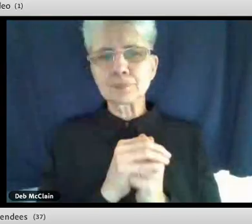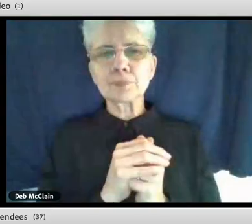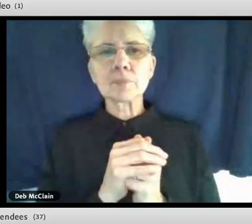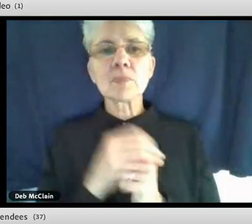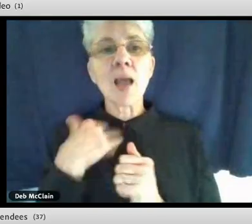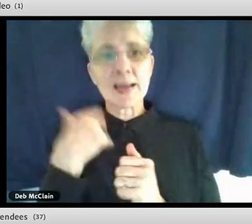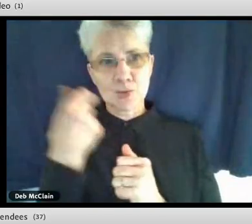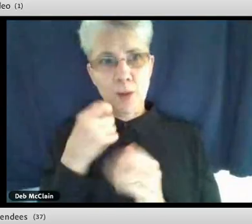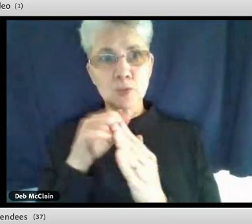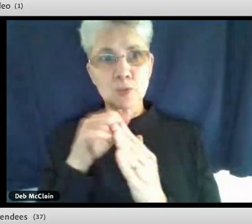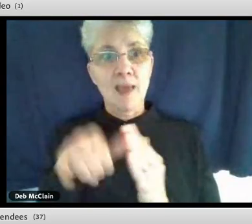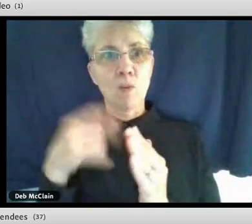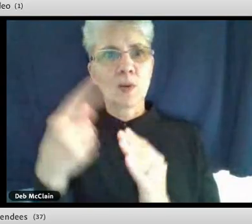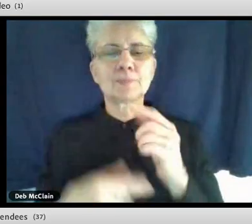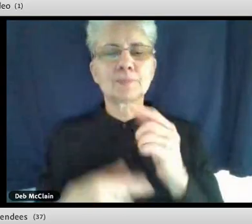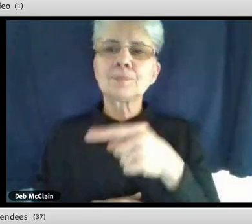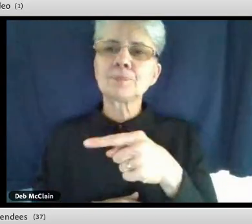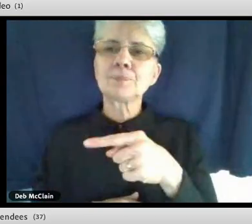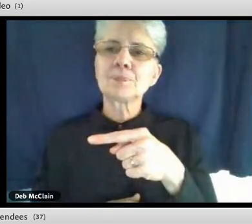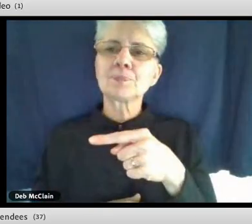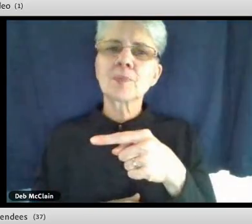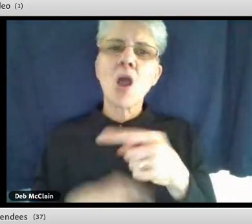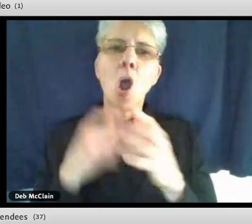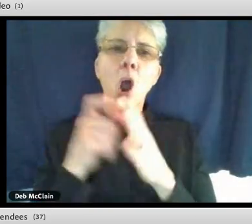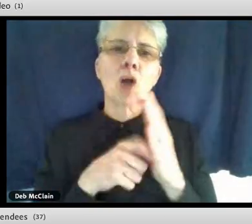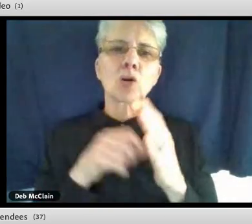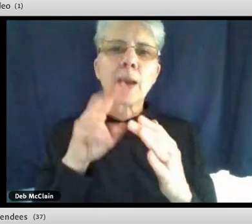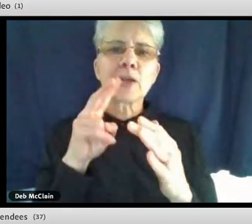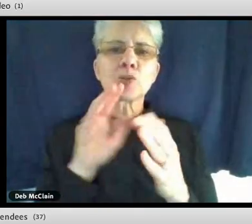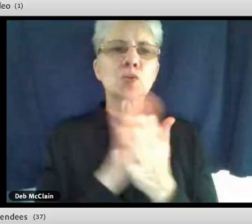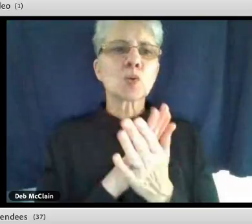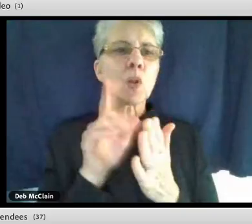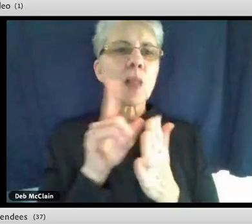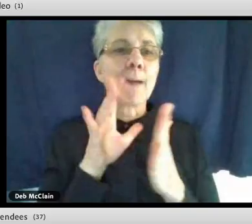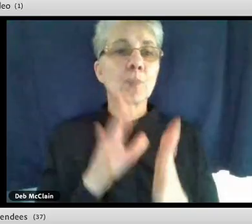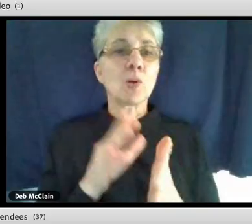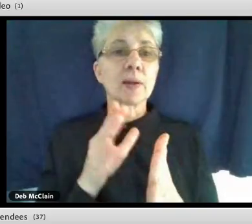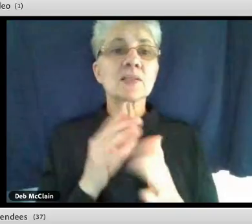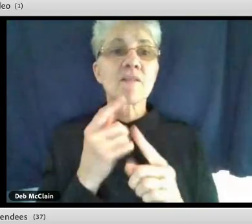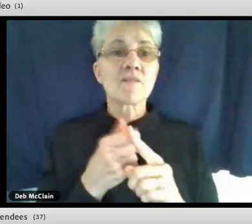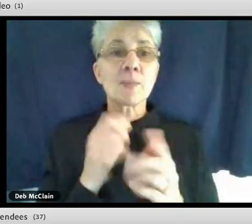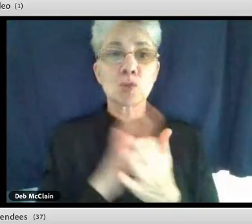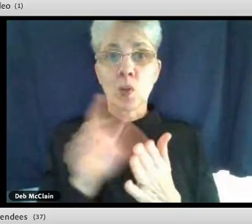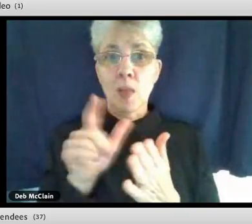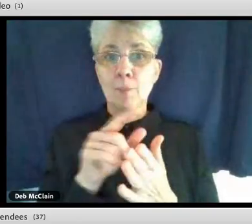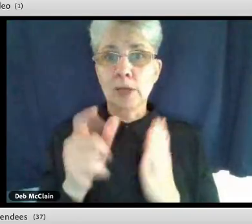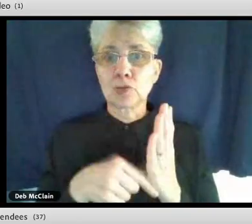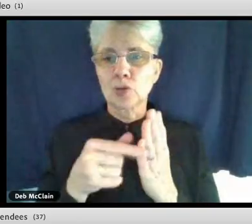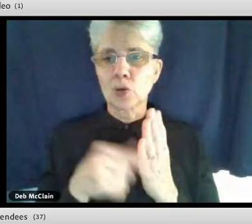and they also have a Facebook group that I subscribe to. There's an article by two school librarians